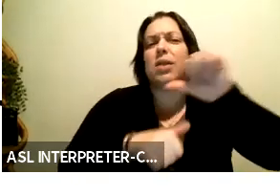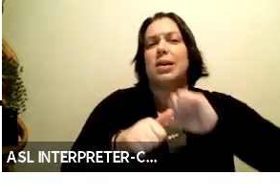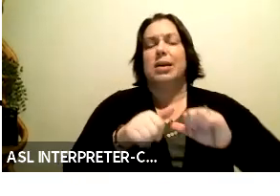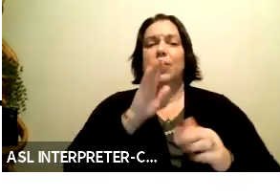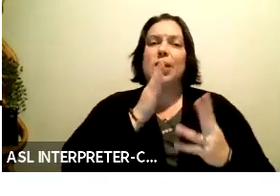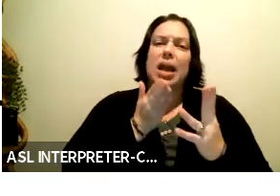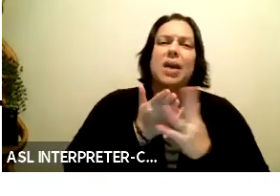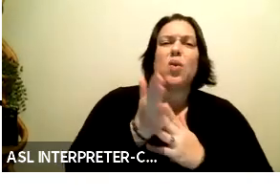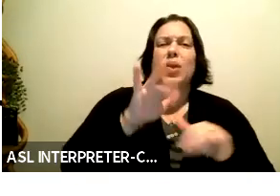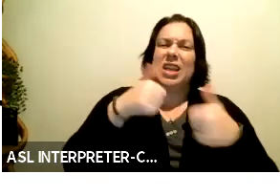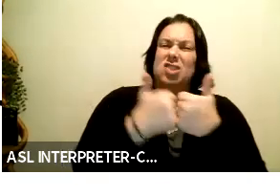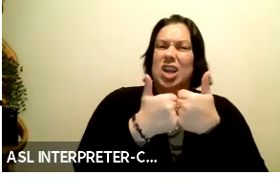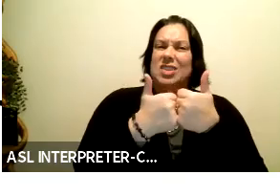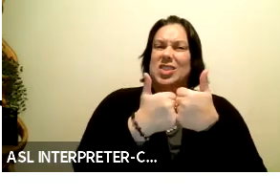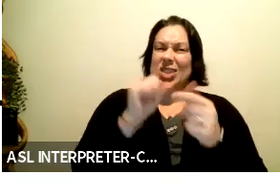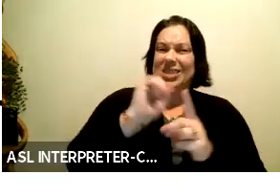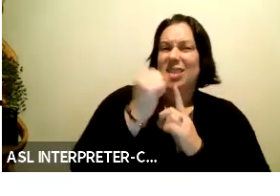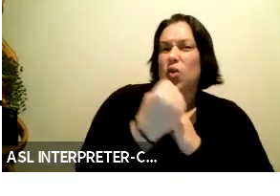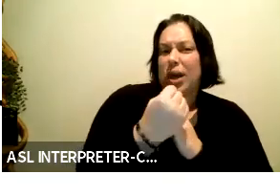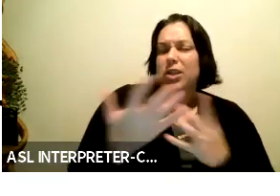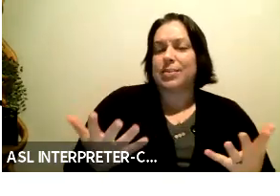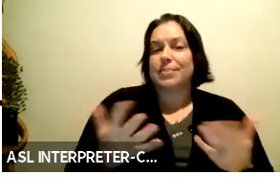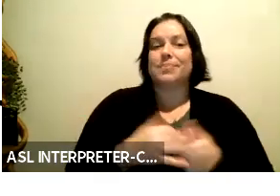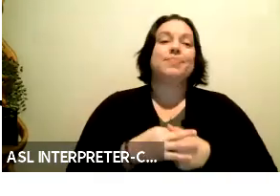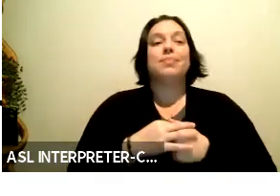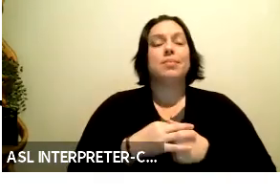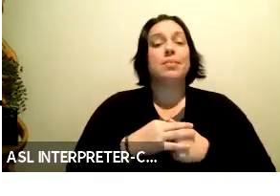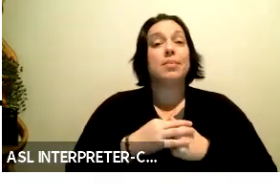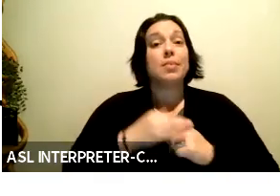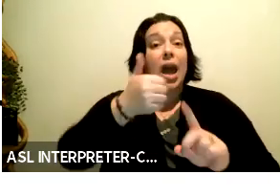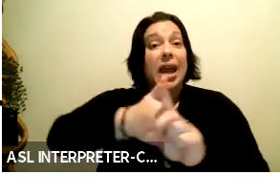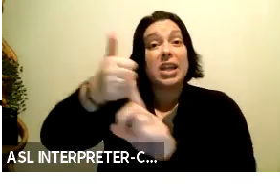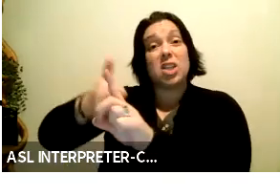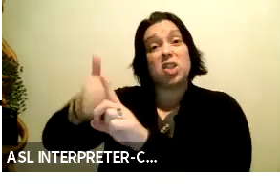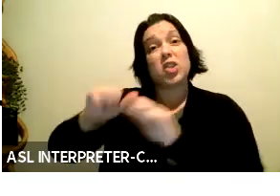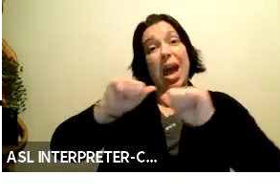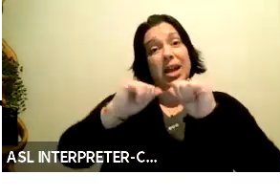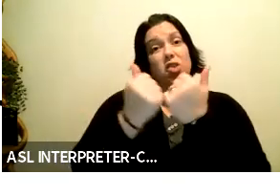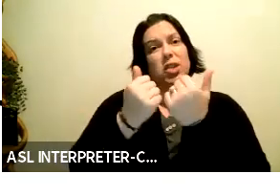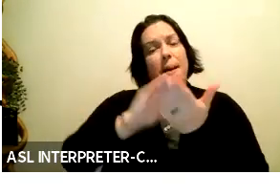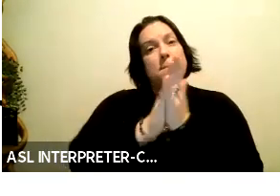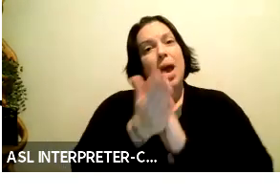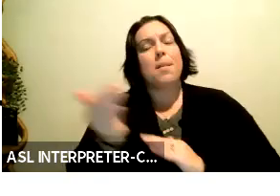challenging circumstances. And so if each of our agencies becomes more familiar and communities